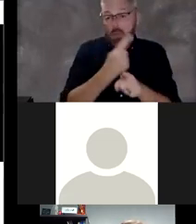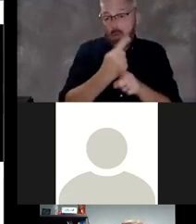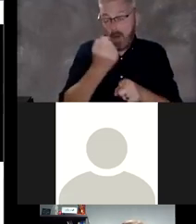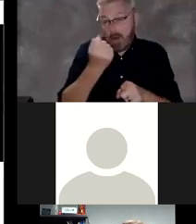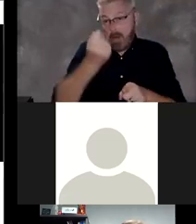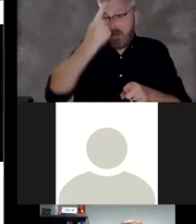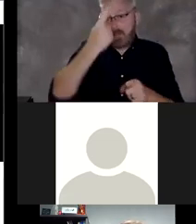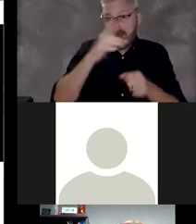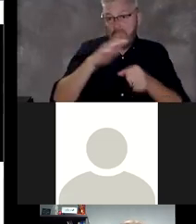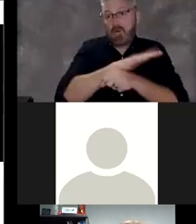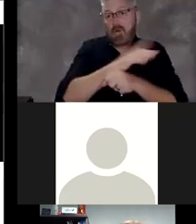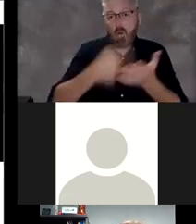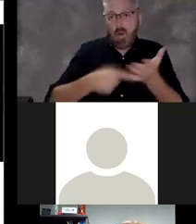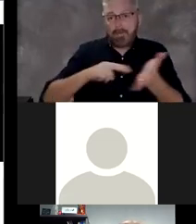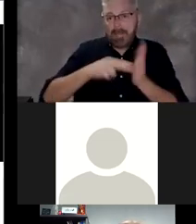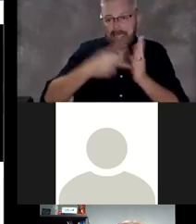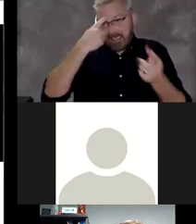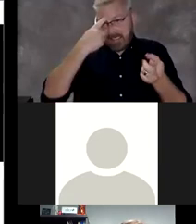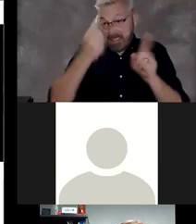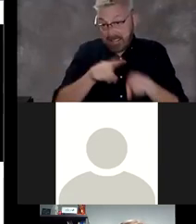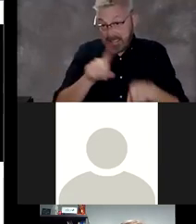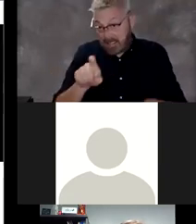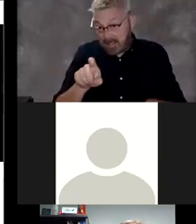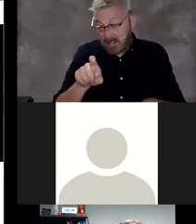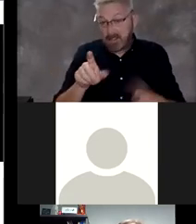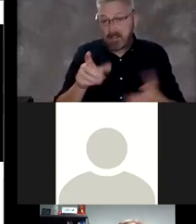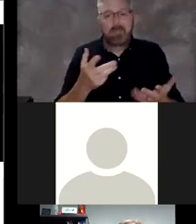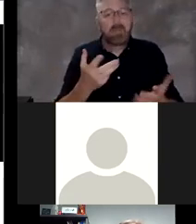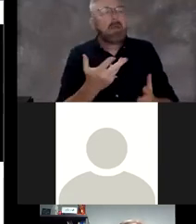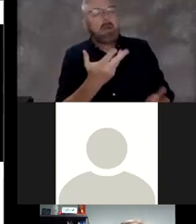CONSENT. AND THAT COULD POSSIBLY -- I